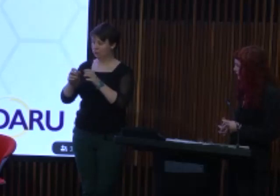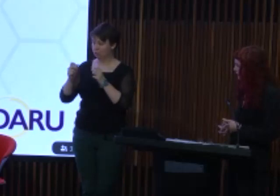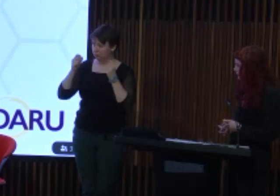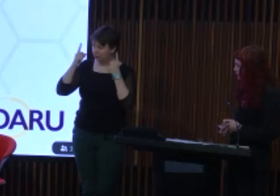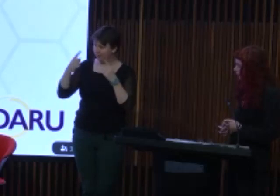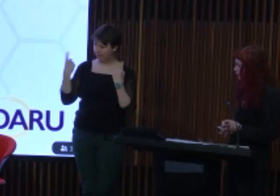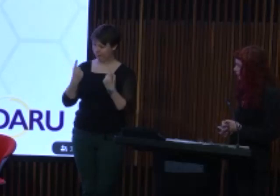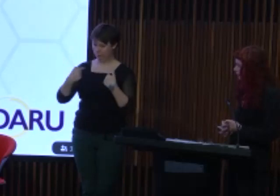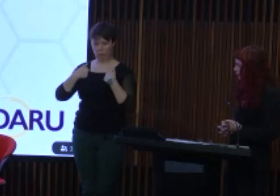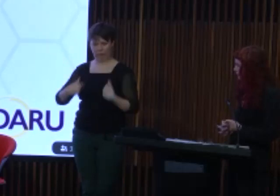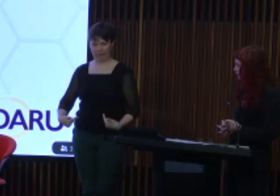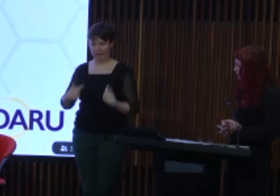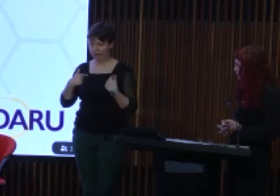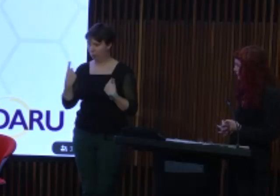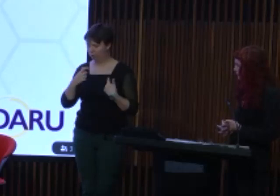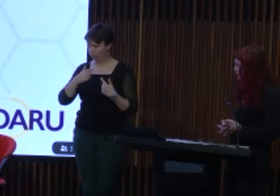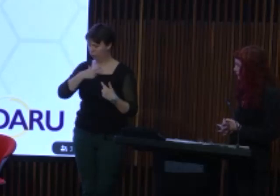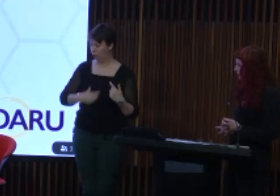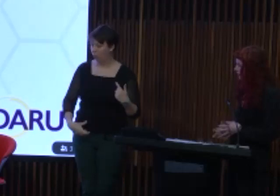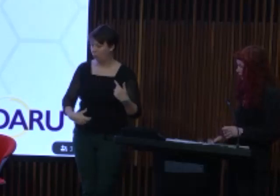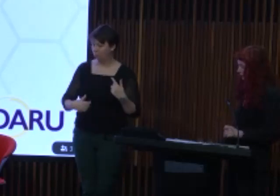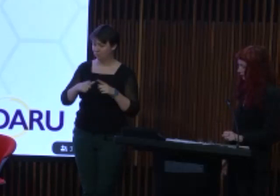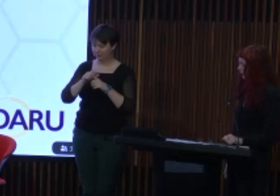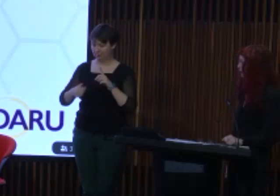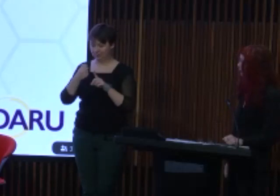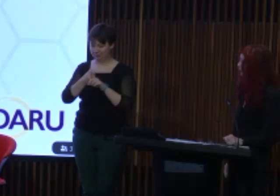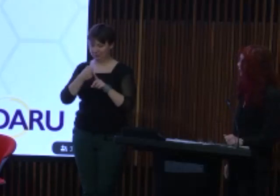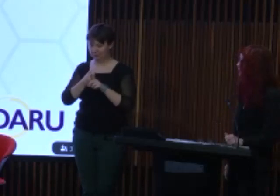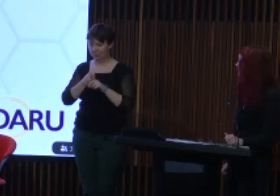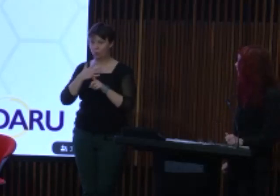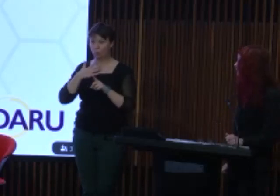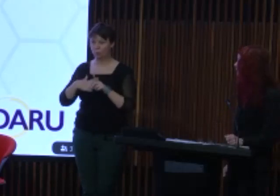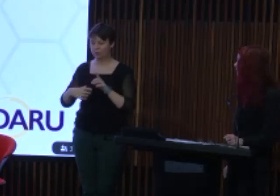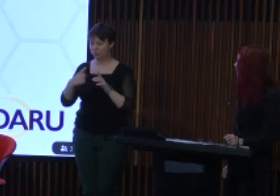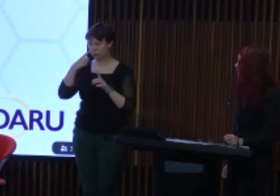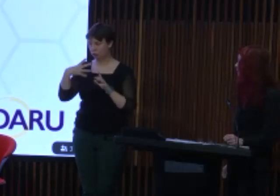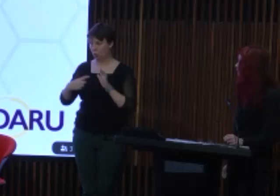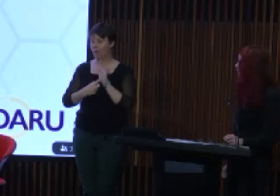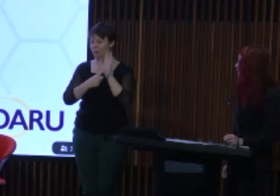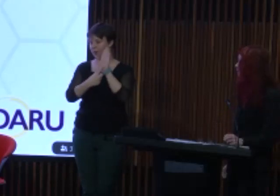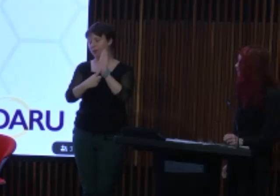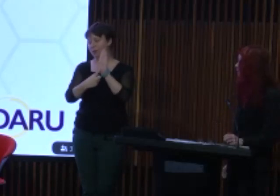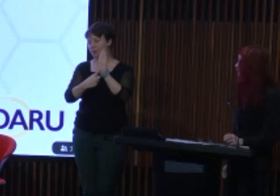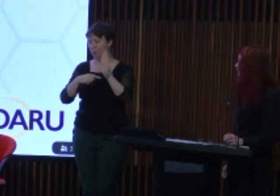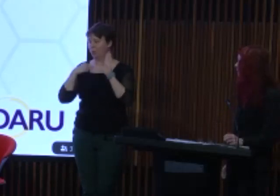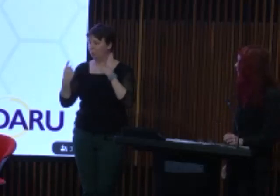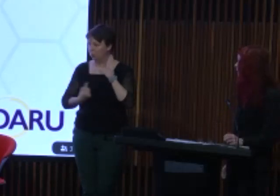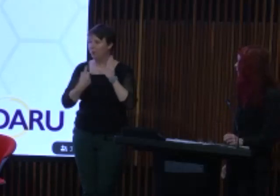are, and what we do, and the value of what we do. We need to be able to show that we are